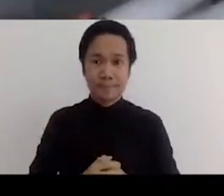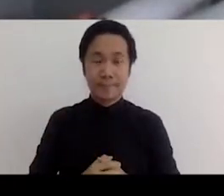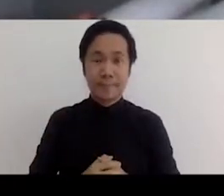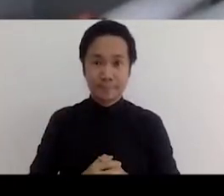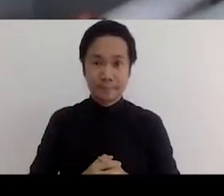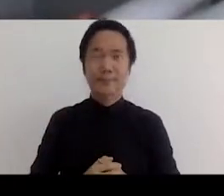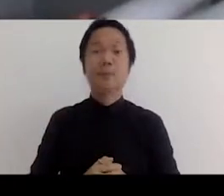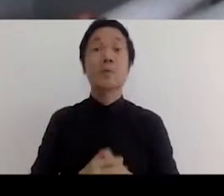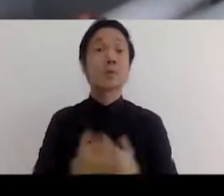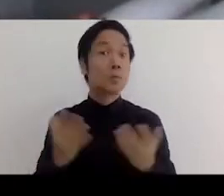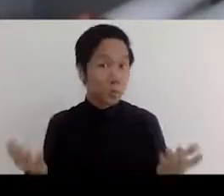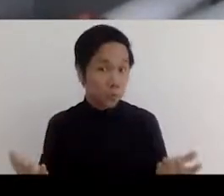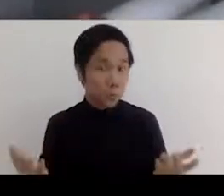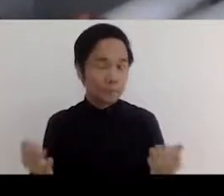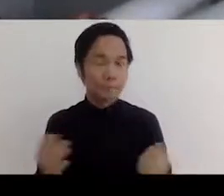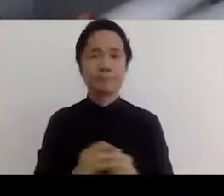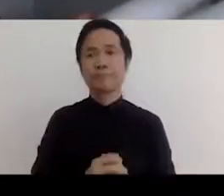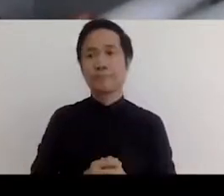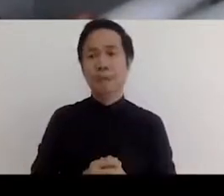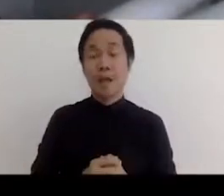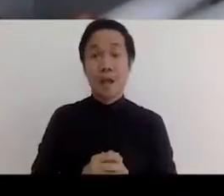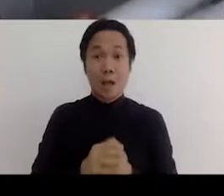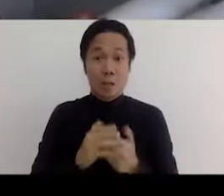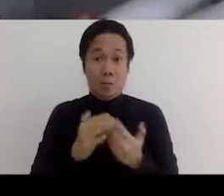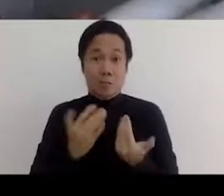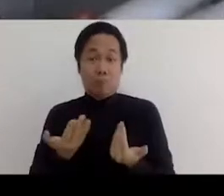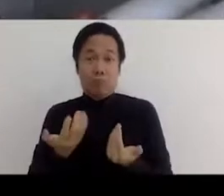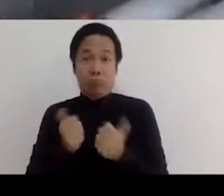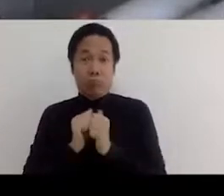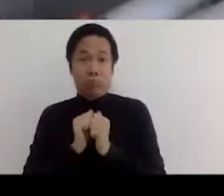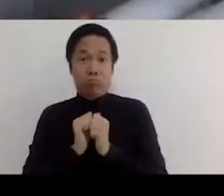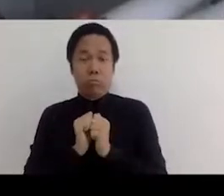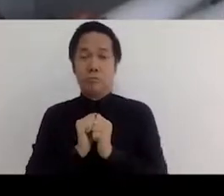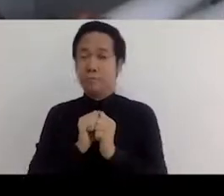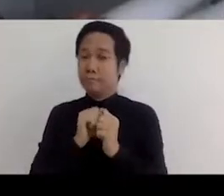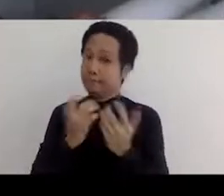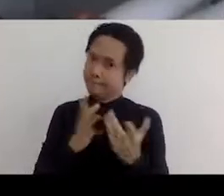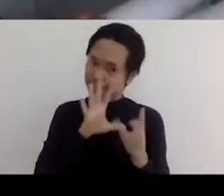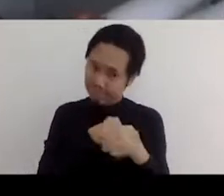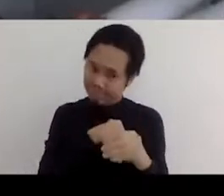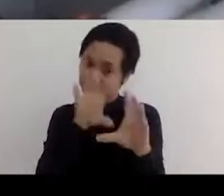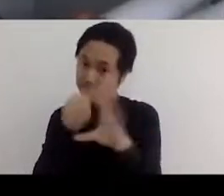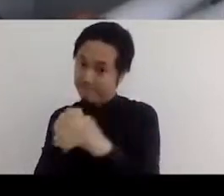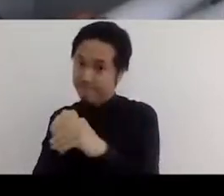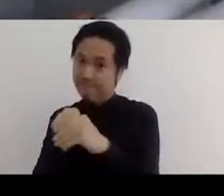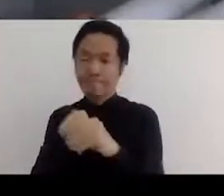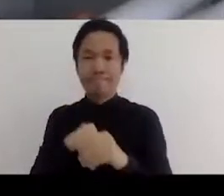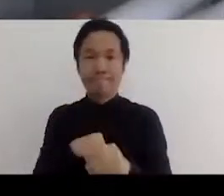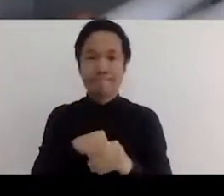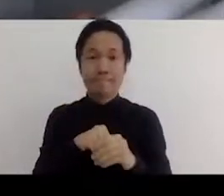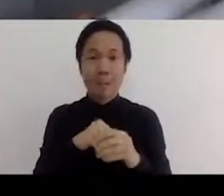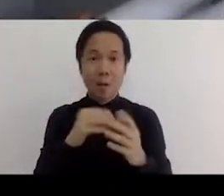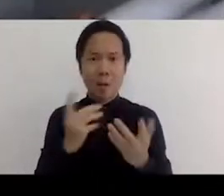And we've heard across all of the speakers today, elements that are really addressed in the strategy